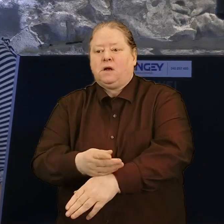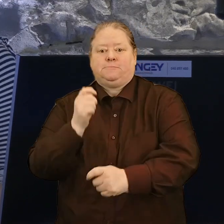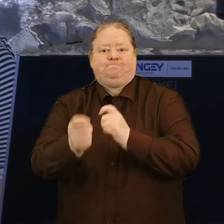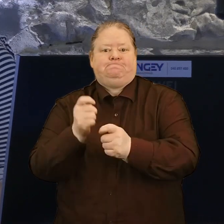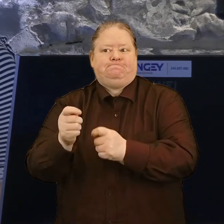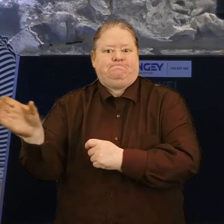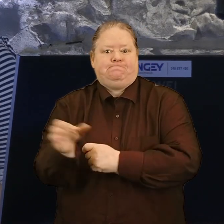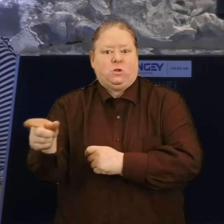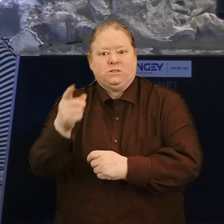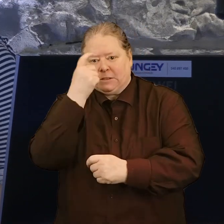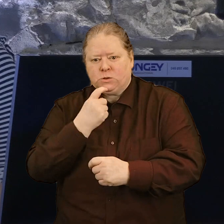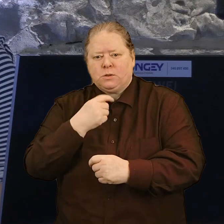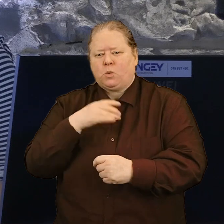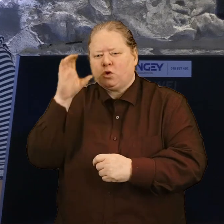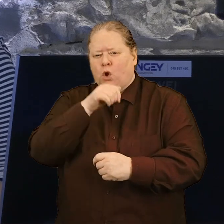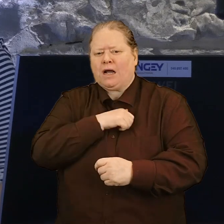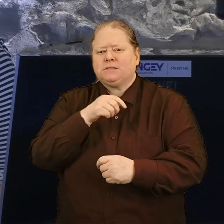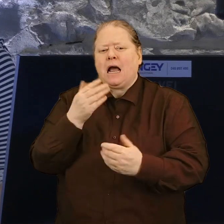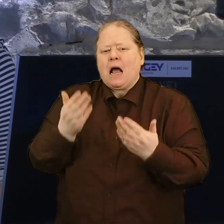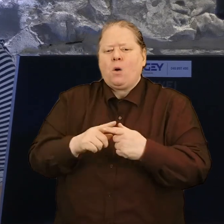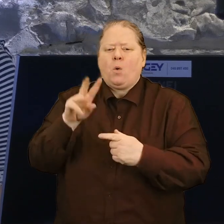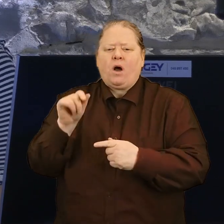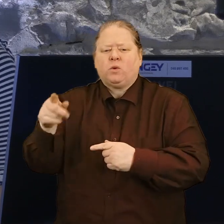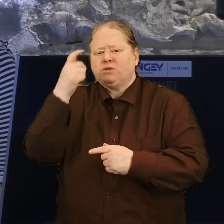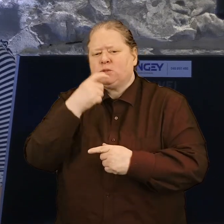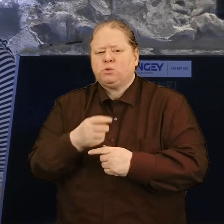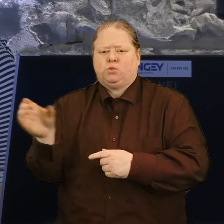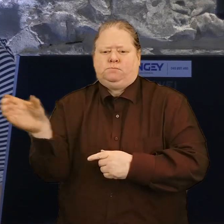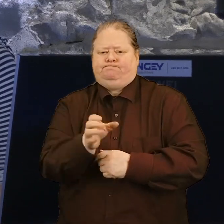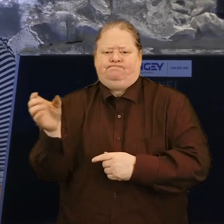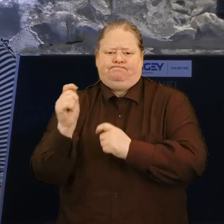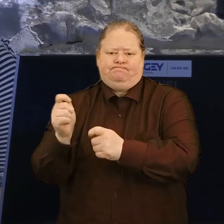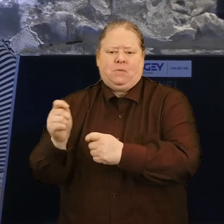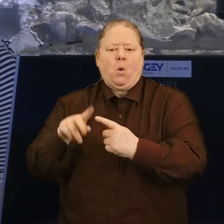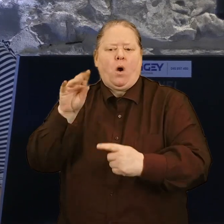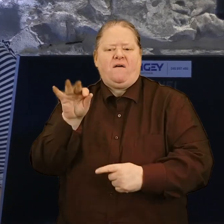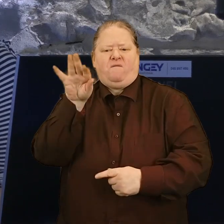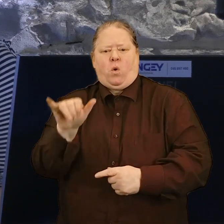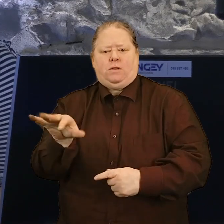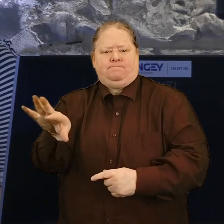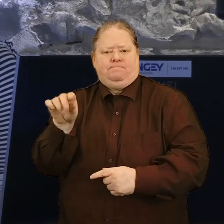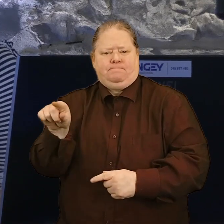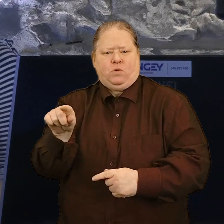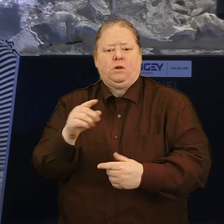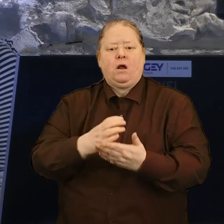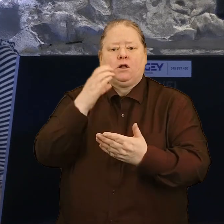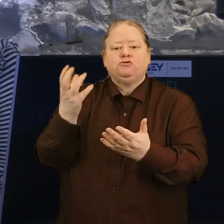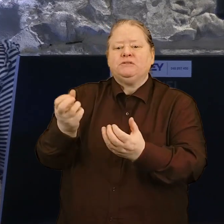And then I'm going to look at how and why the statues were commissioned and why Foley was chosen as the artist and how the College received them when they were unveiled.